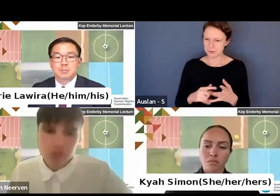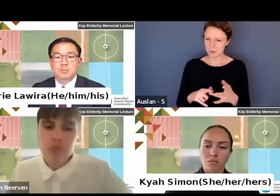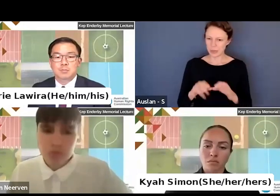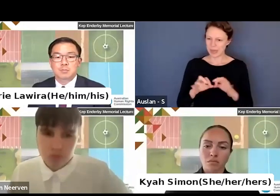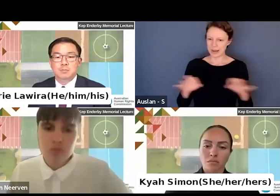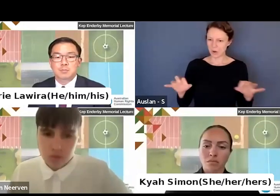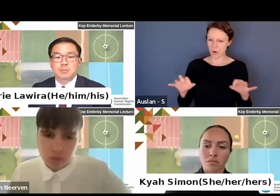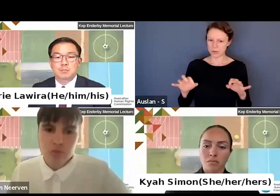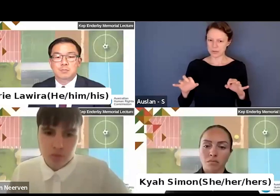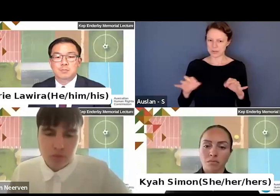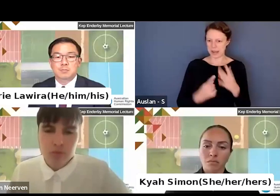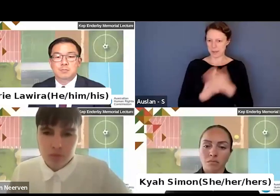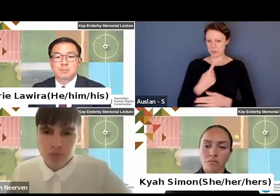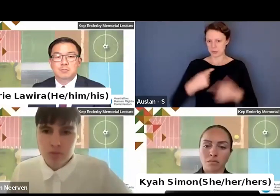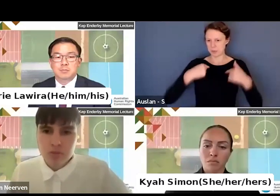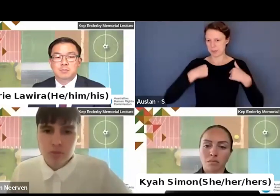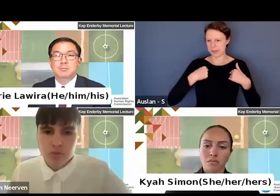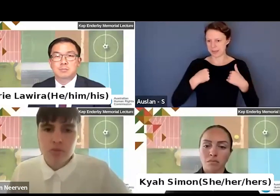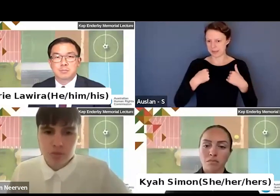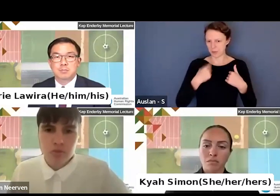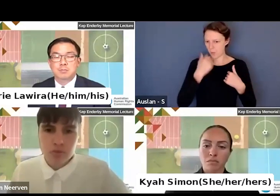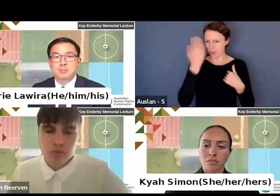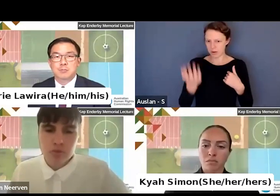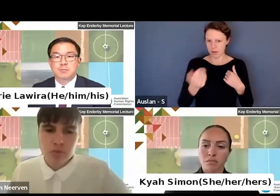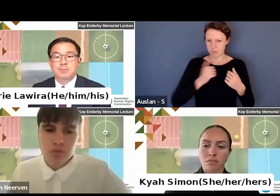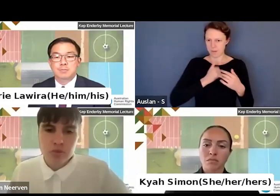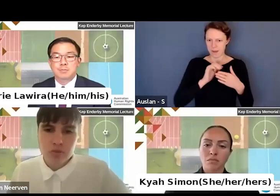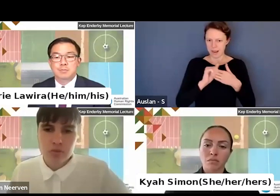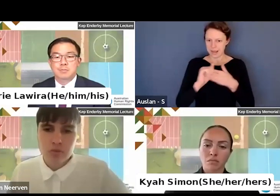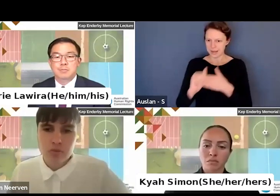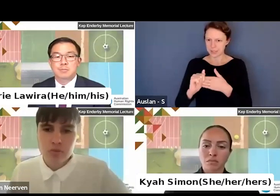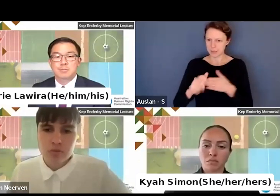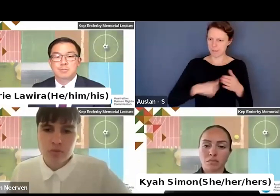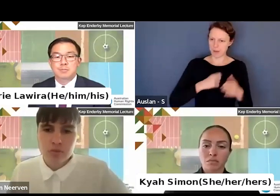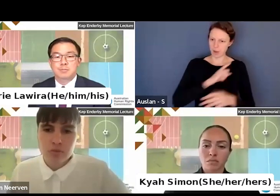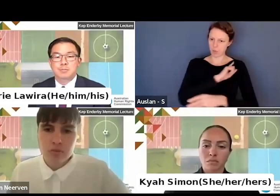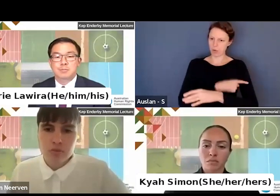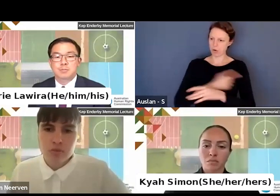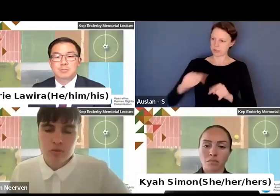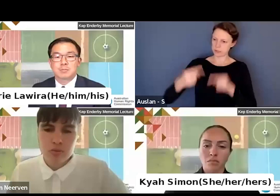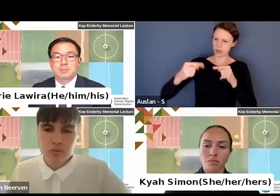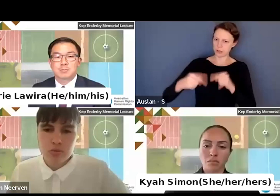It happens to me all the time in my own leadership positions. My, my, my authority is constantly challenged and undermined and nothing changes.